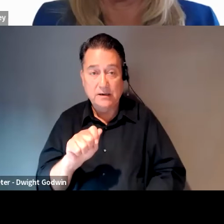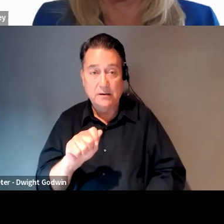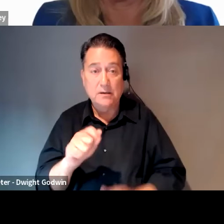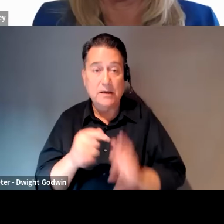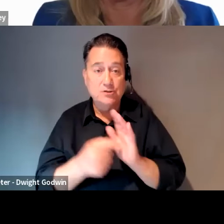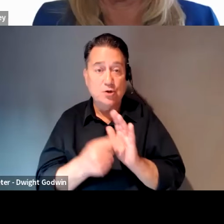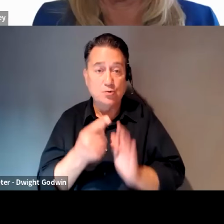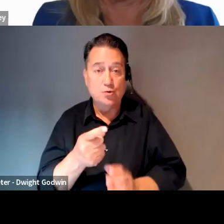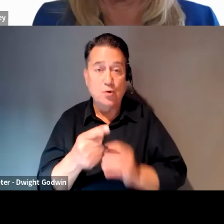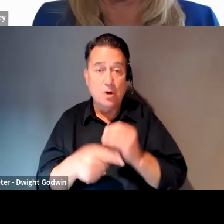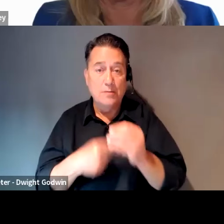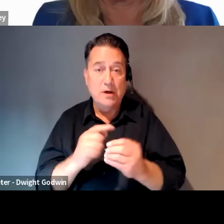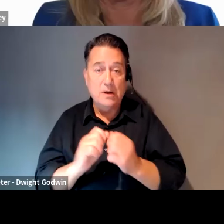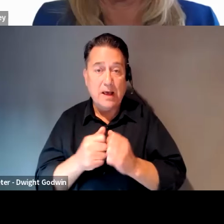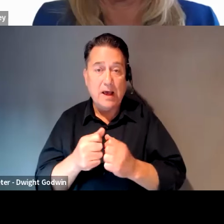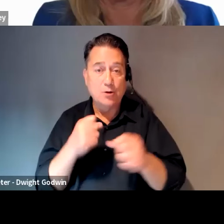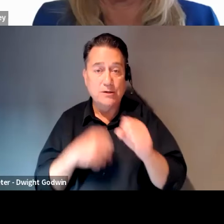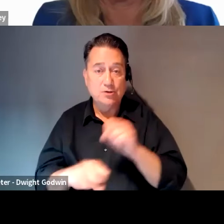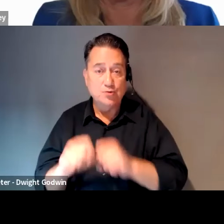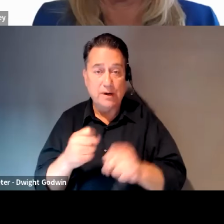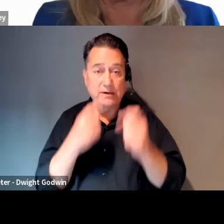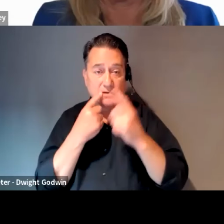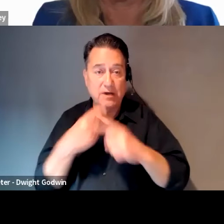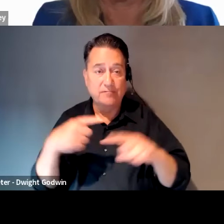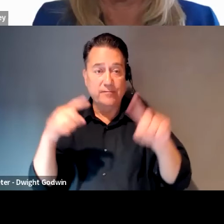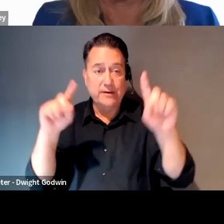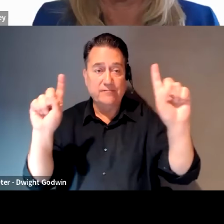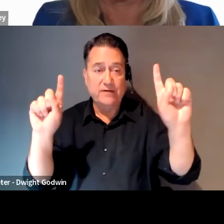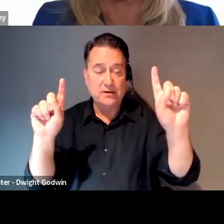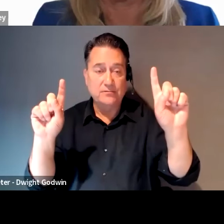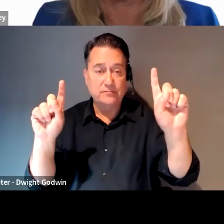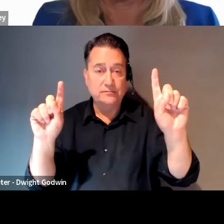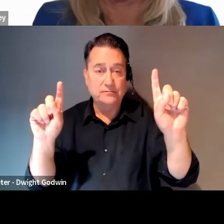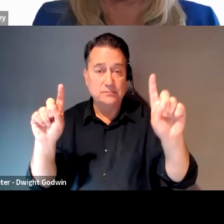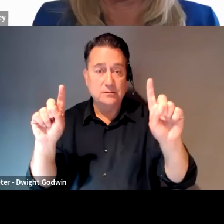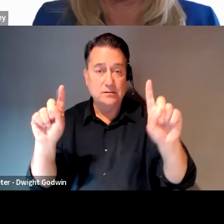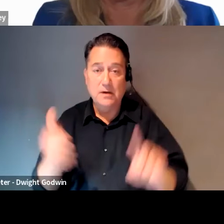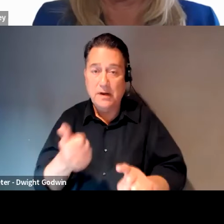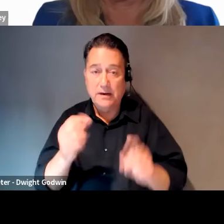about how these strategies have been effective and anything else that you feel like would be helpful